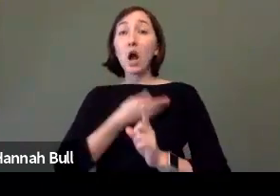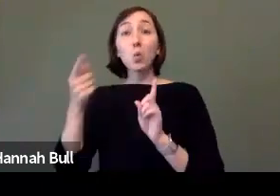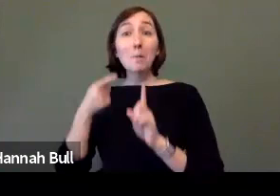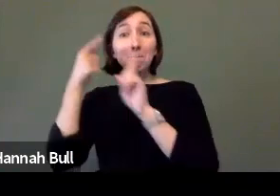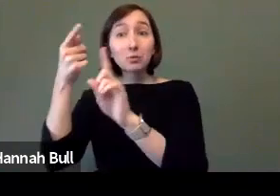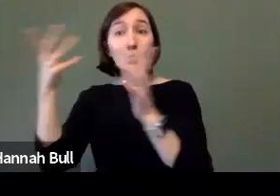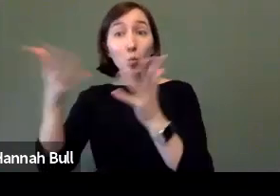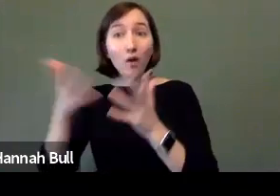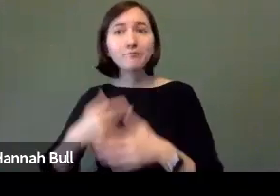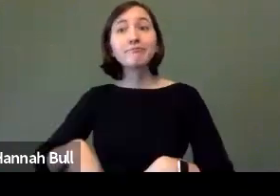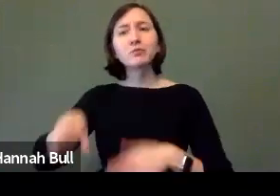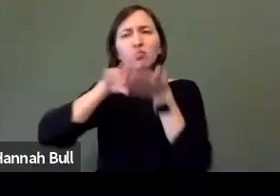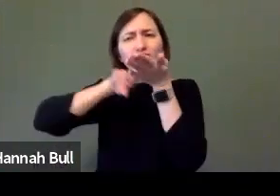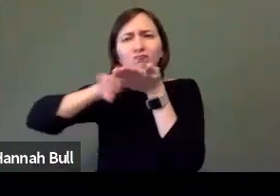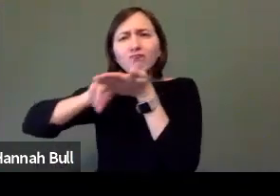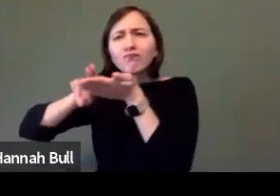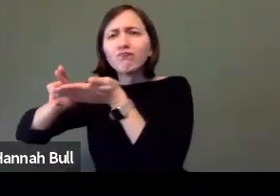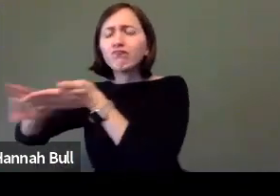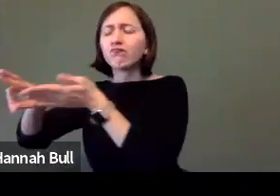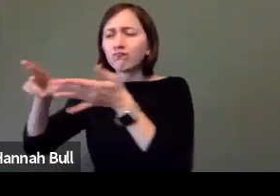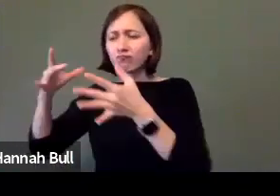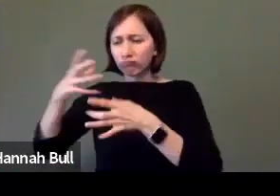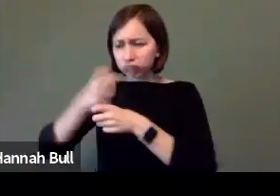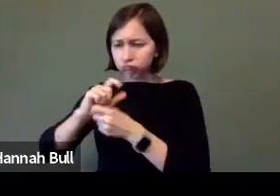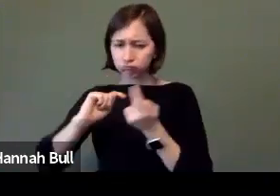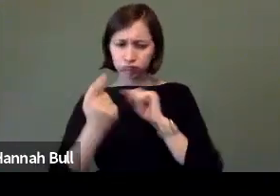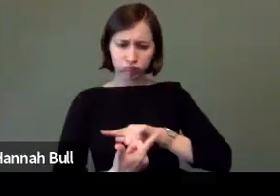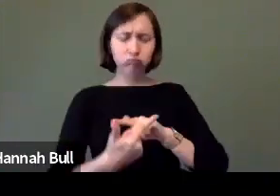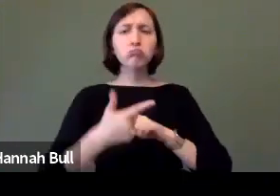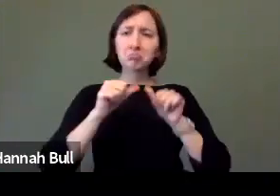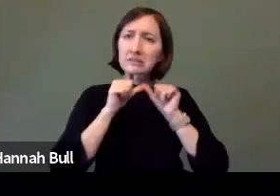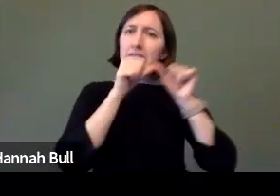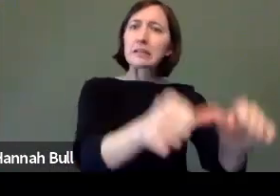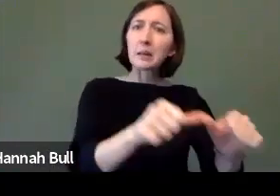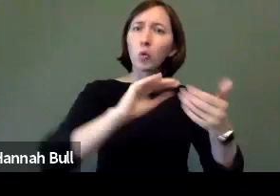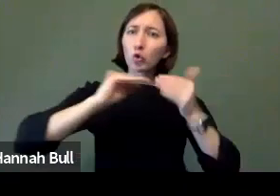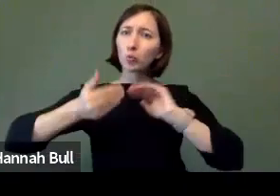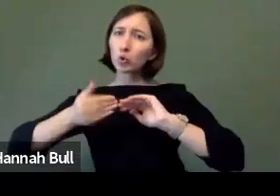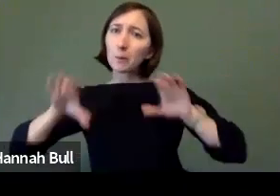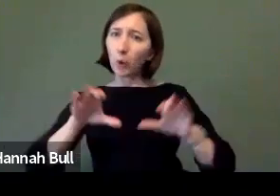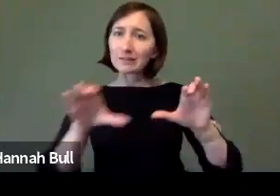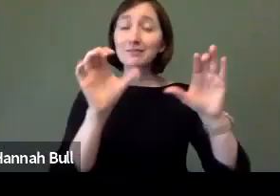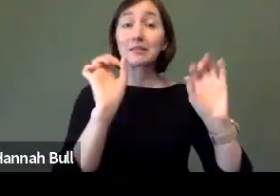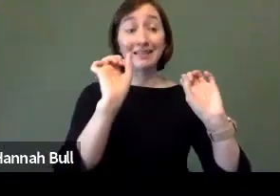into sustainable community practices